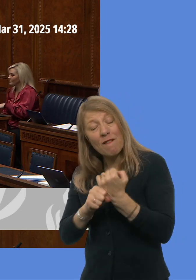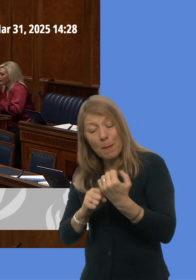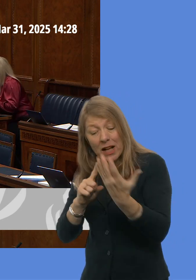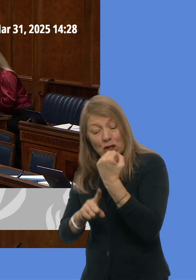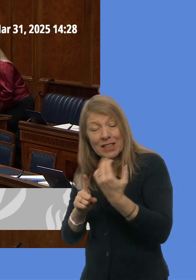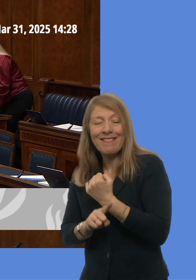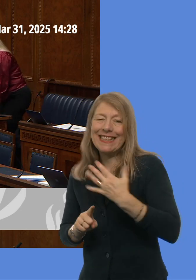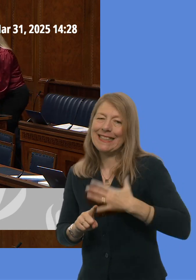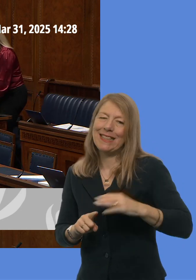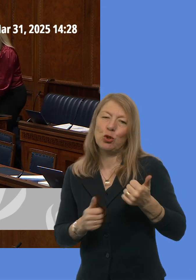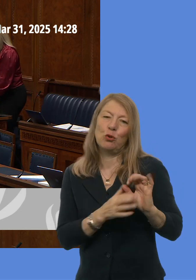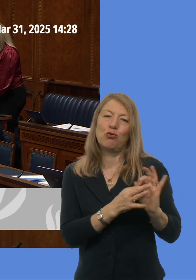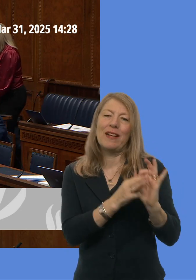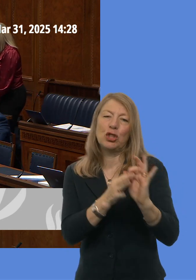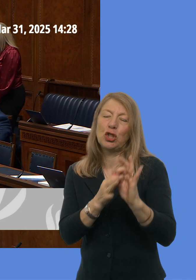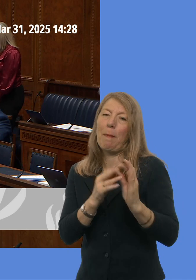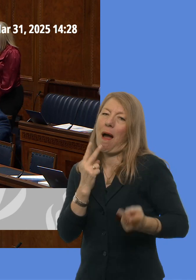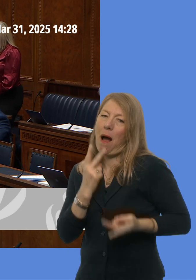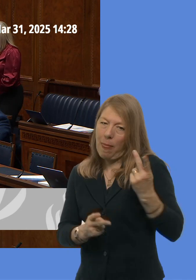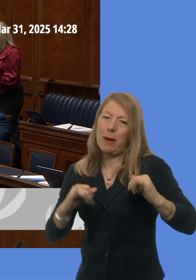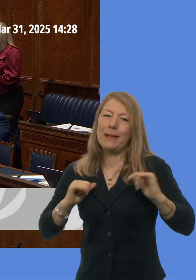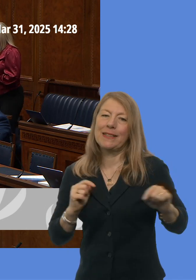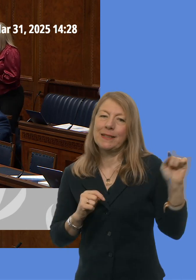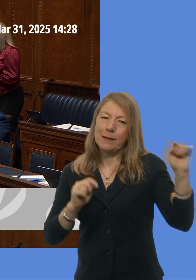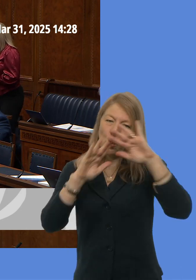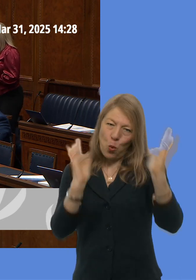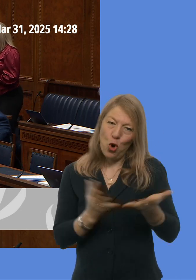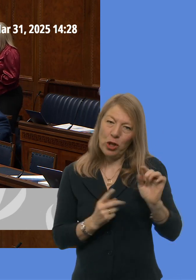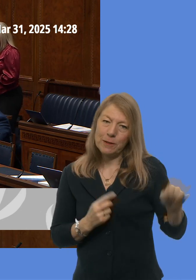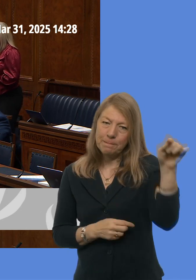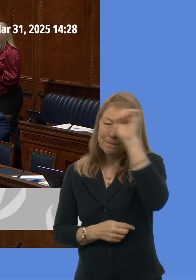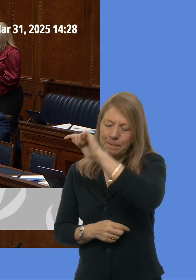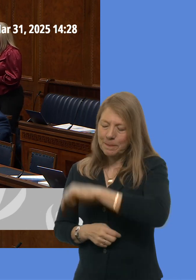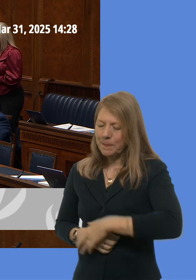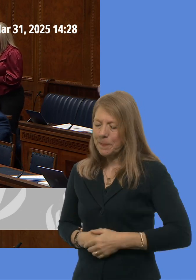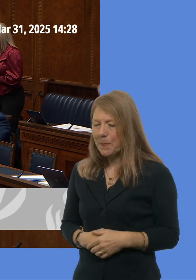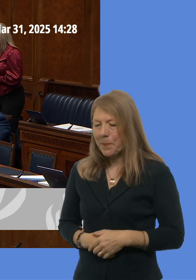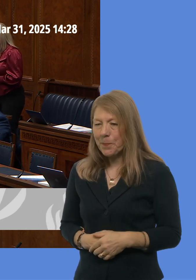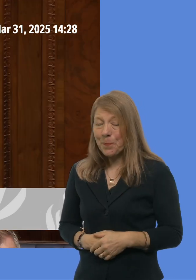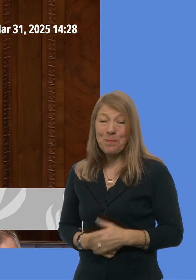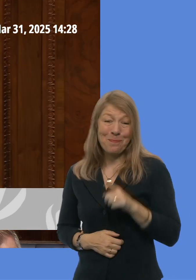Thank you, Mr Speaker. The Deputy First Minister has mentioned that next year marks the 250th anniversary of the signing